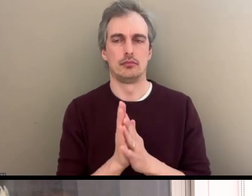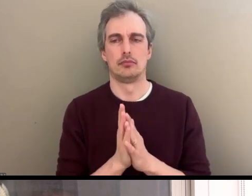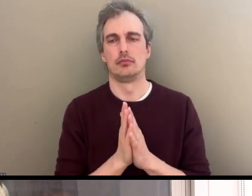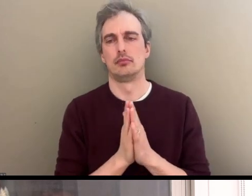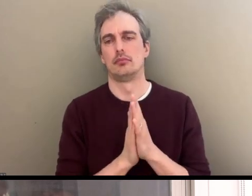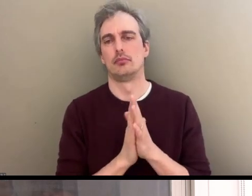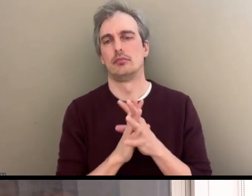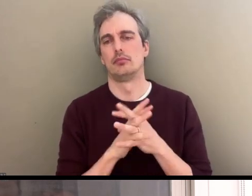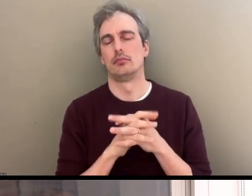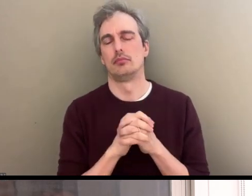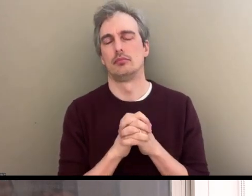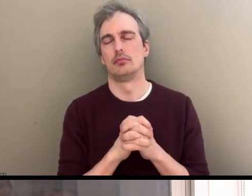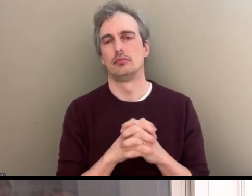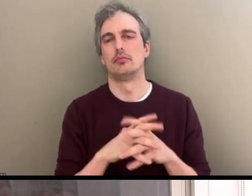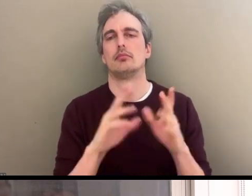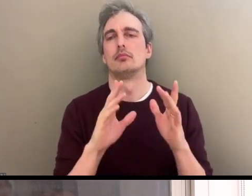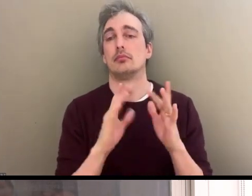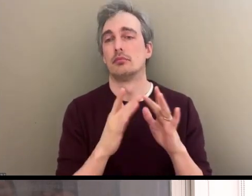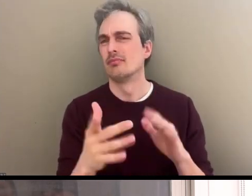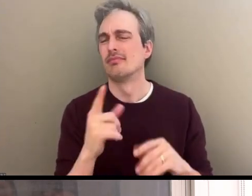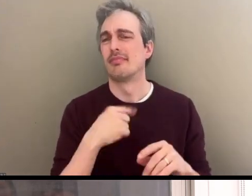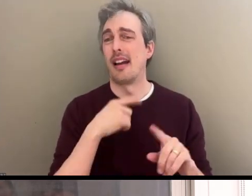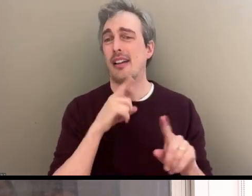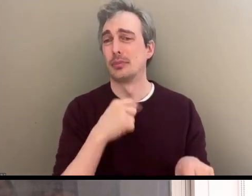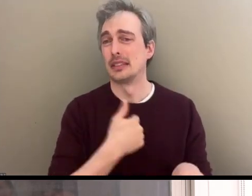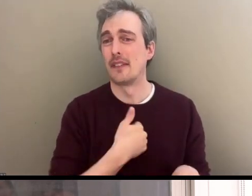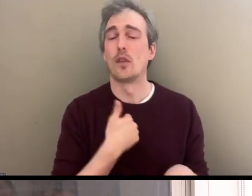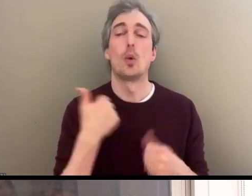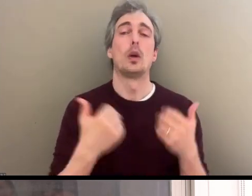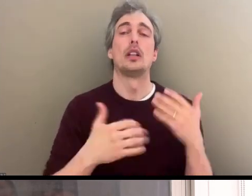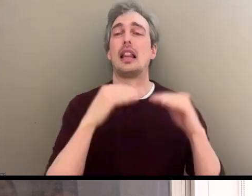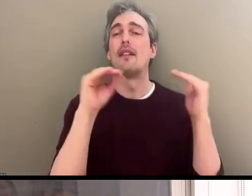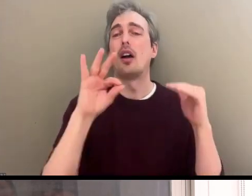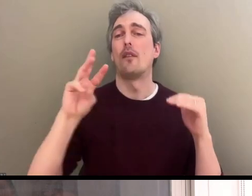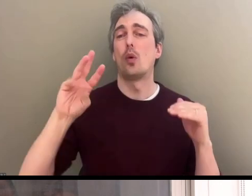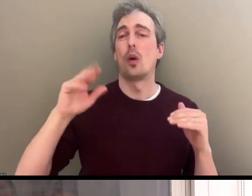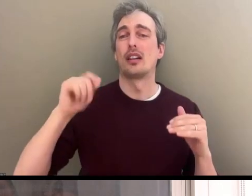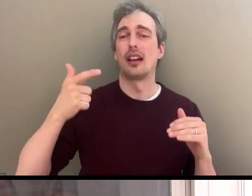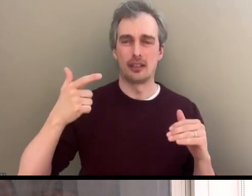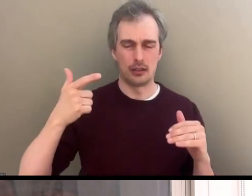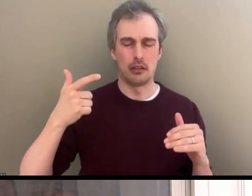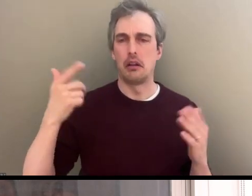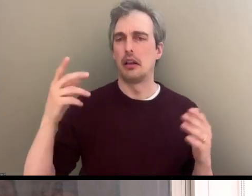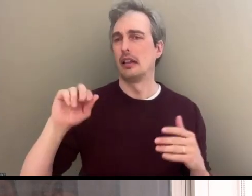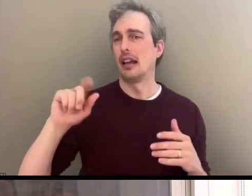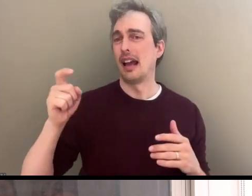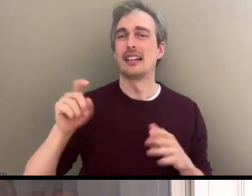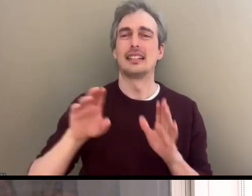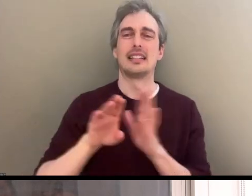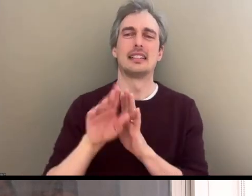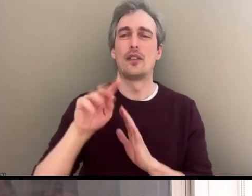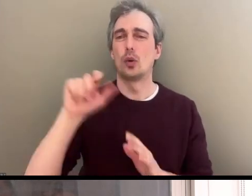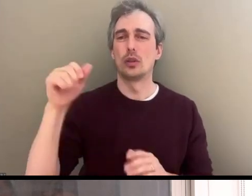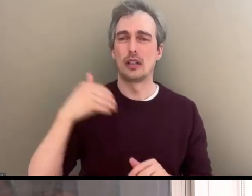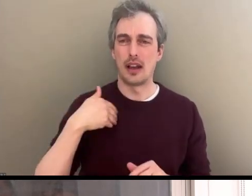Okay, so this one I can answer. What level of WCAG does AXE DevTools extension measure against? 2.1, 2.2, and all